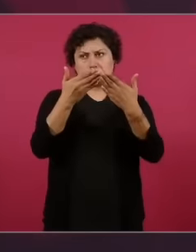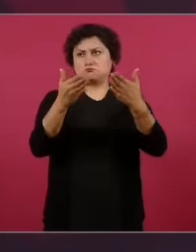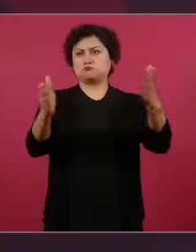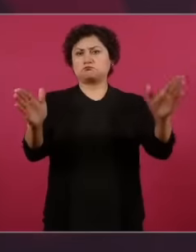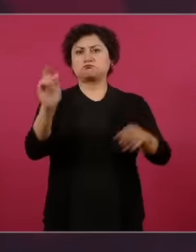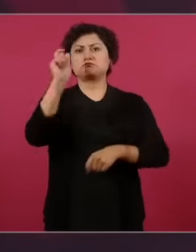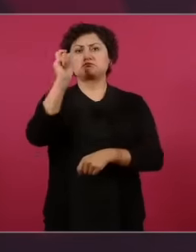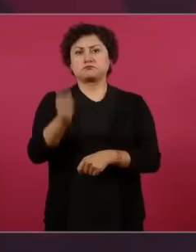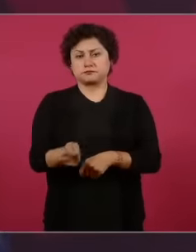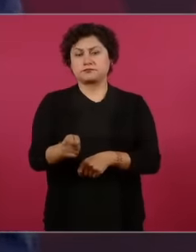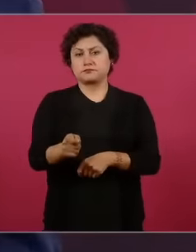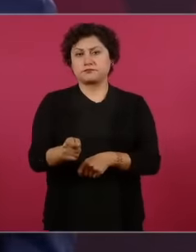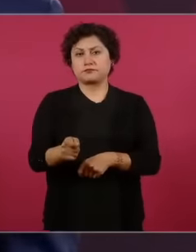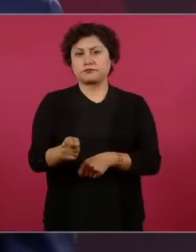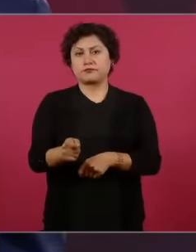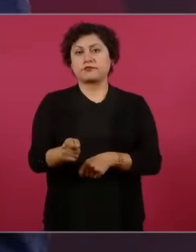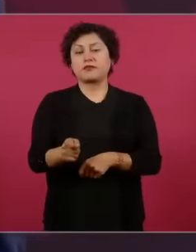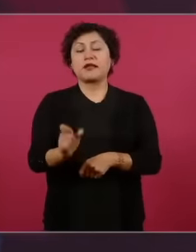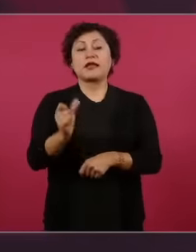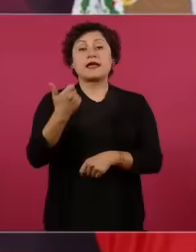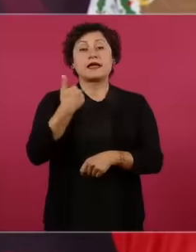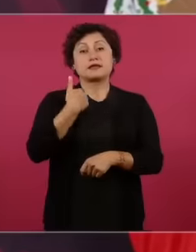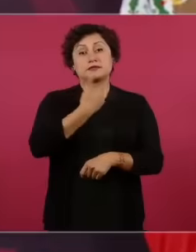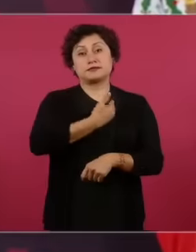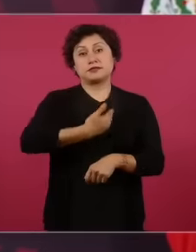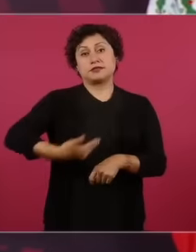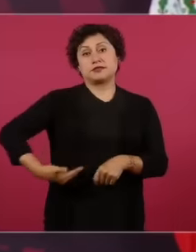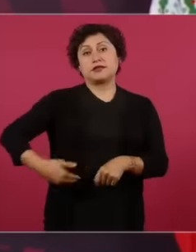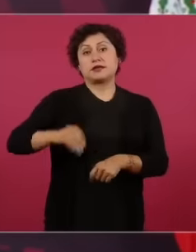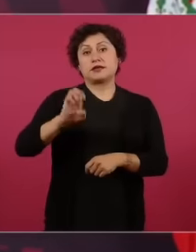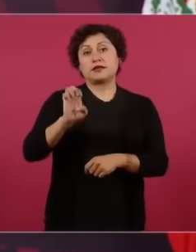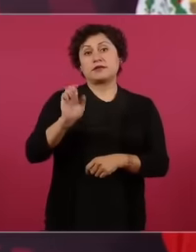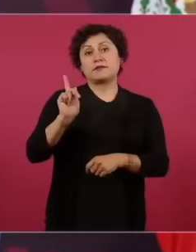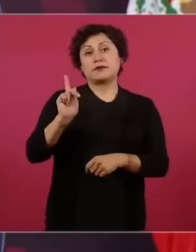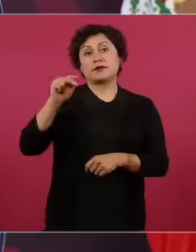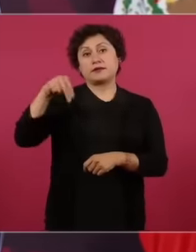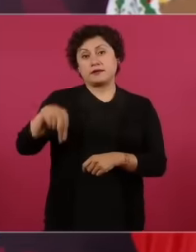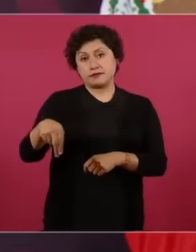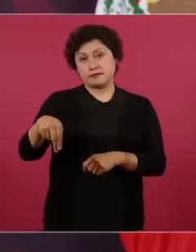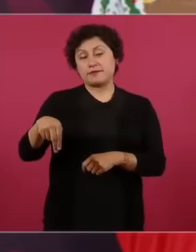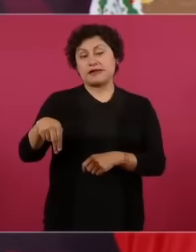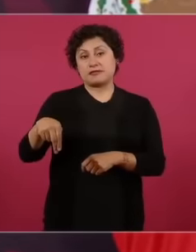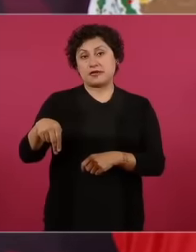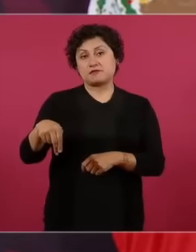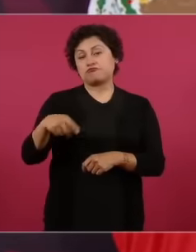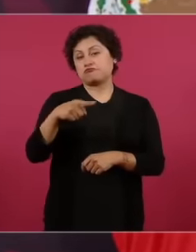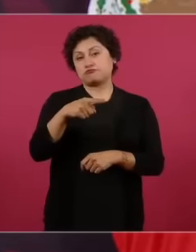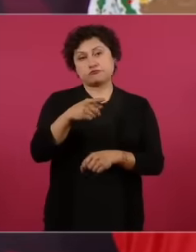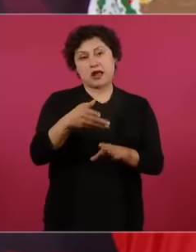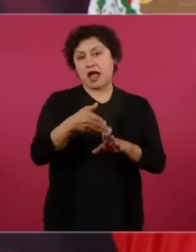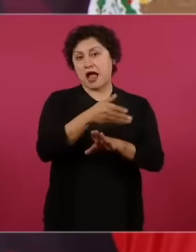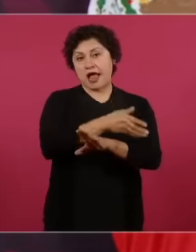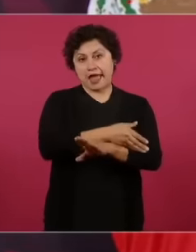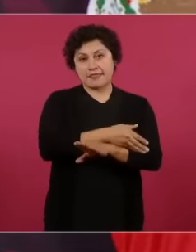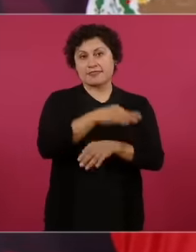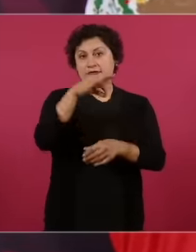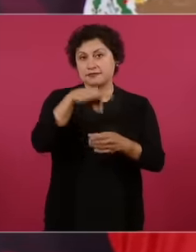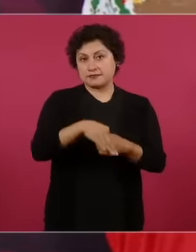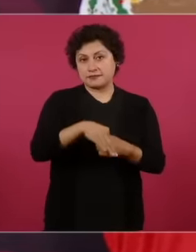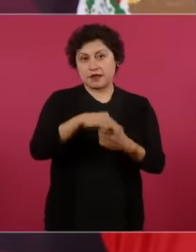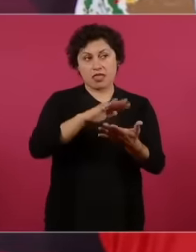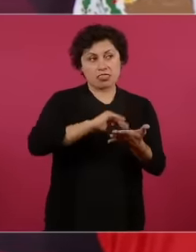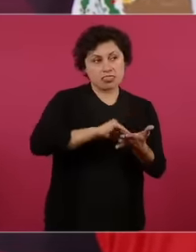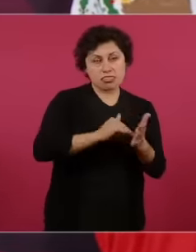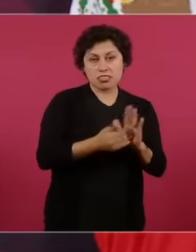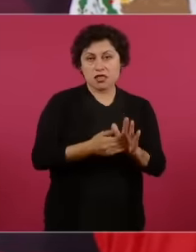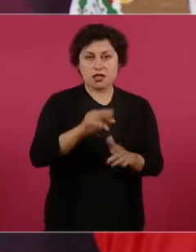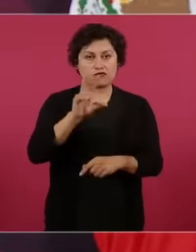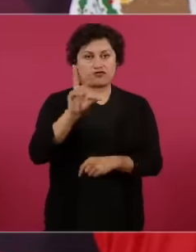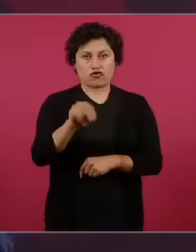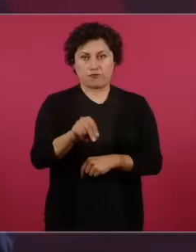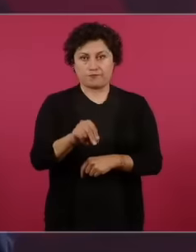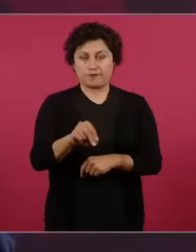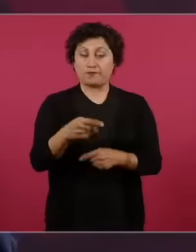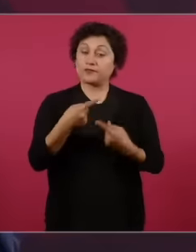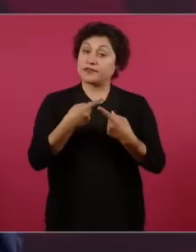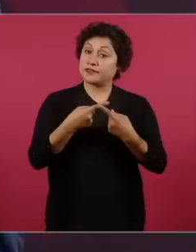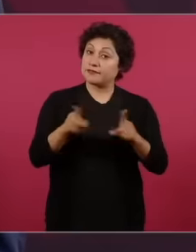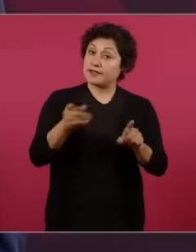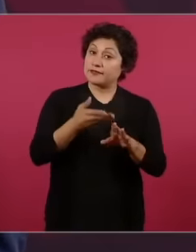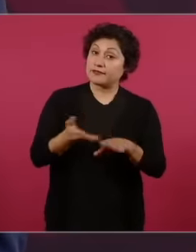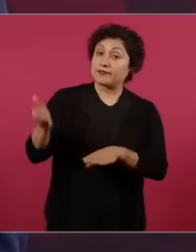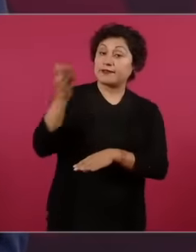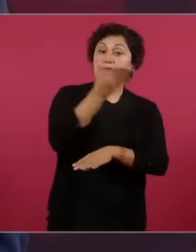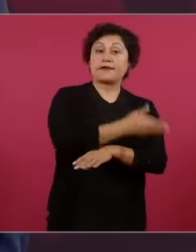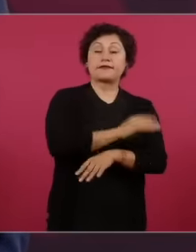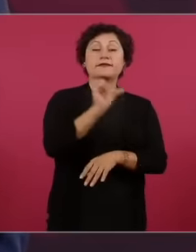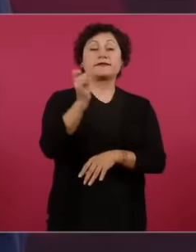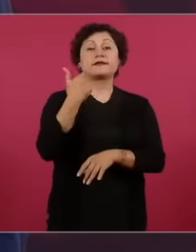Peña did not get involved in the electoral process as if he had. Fox and Calderón did because I